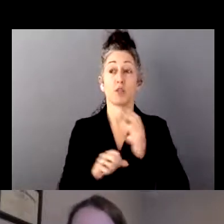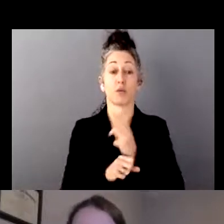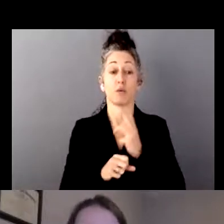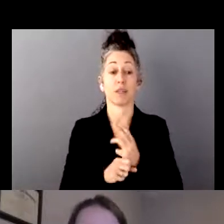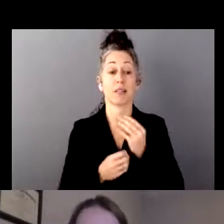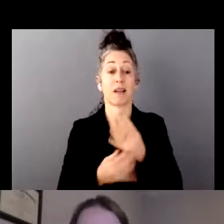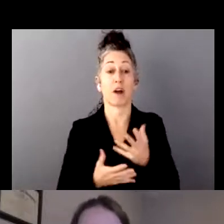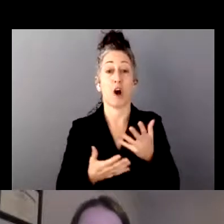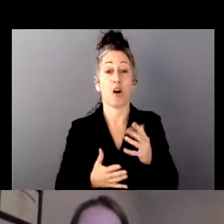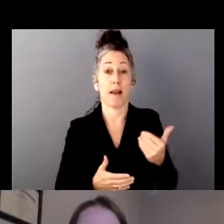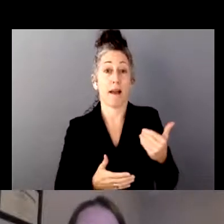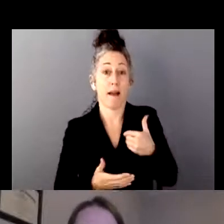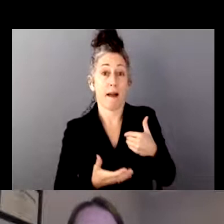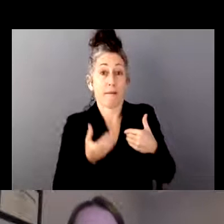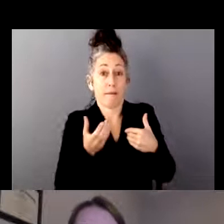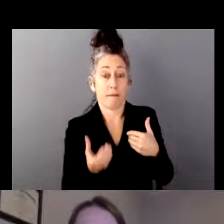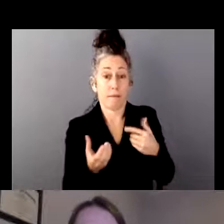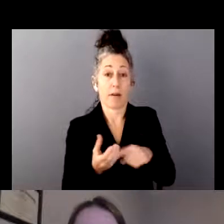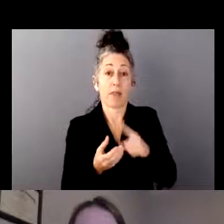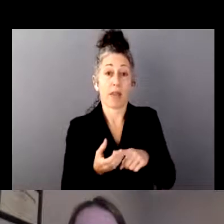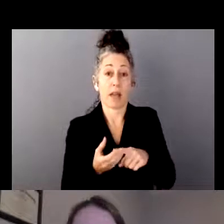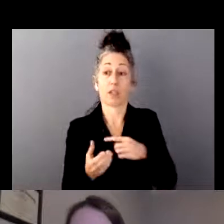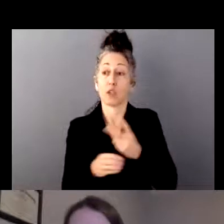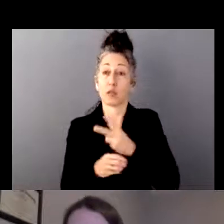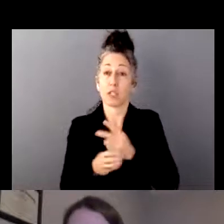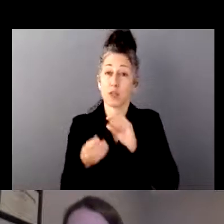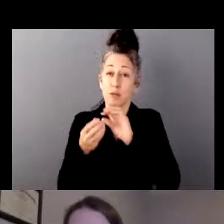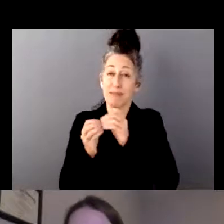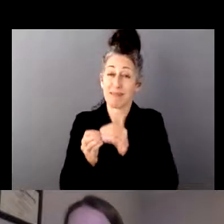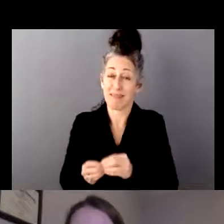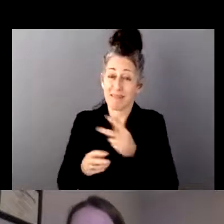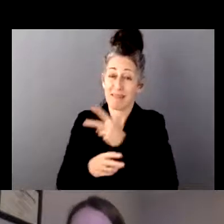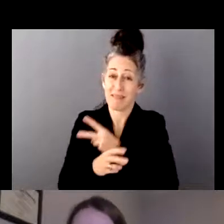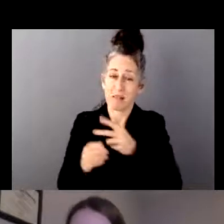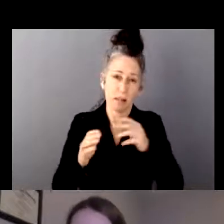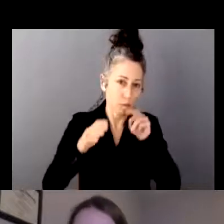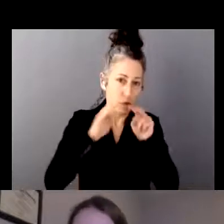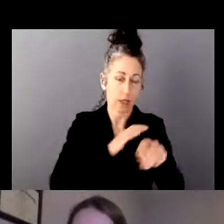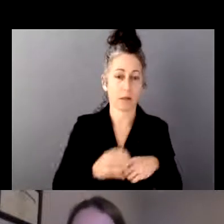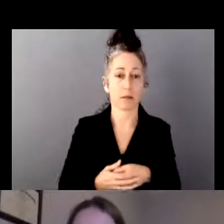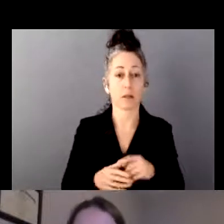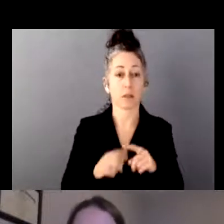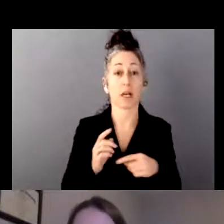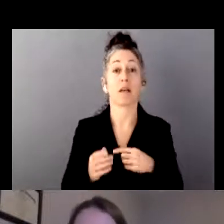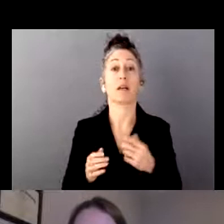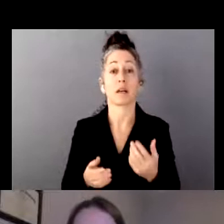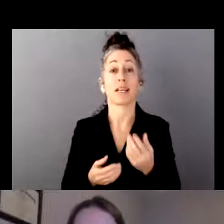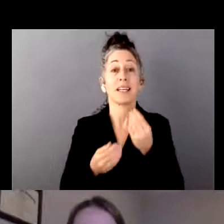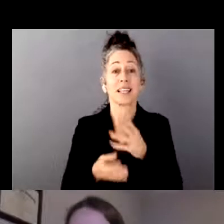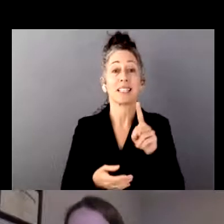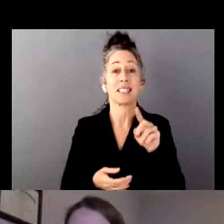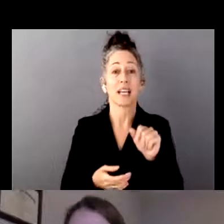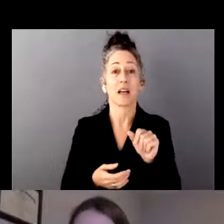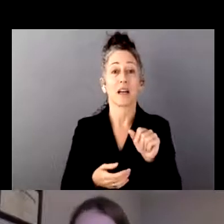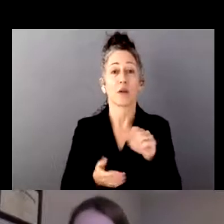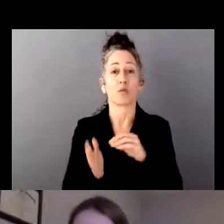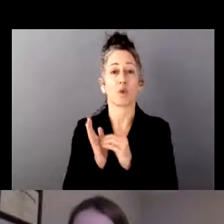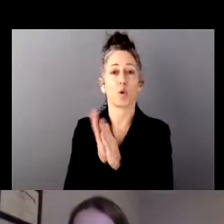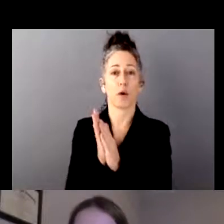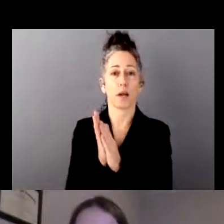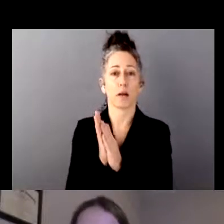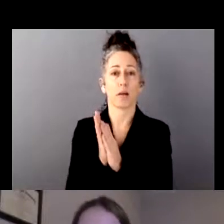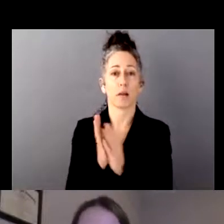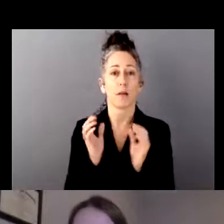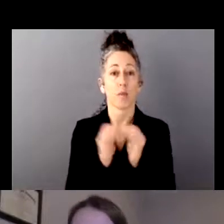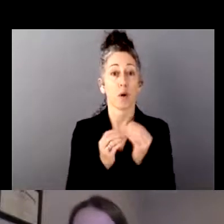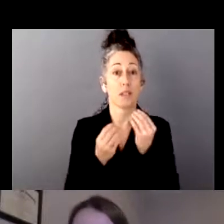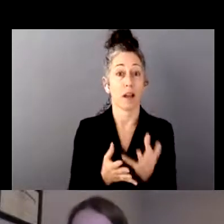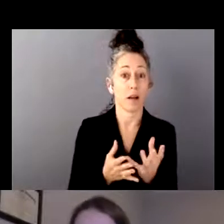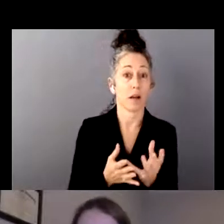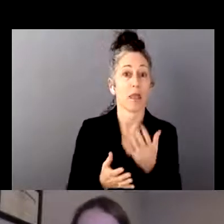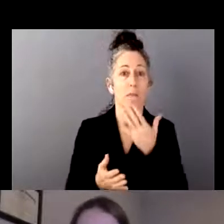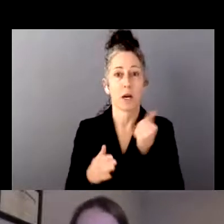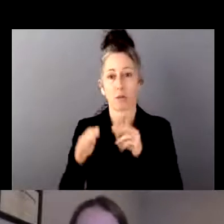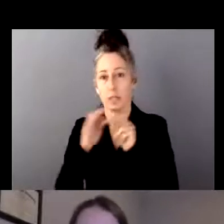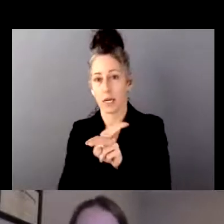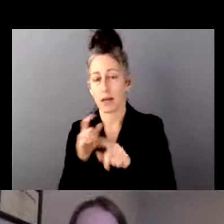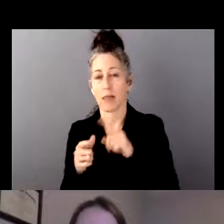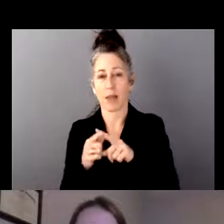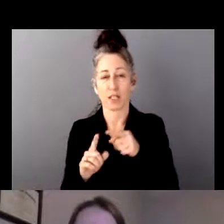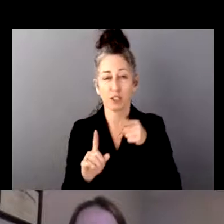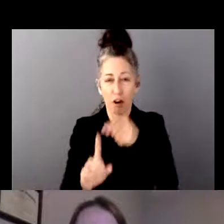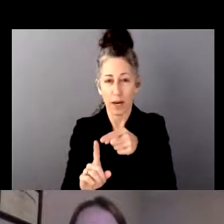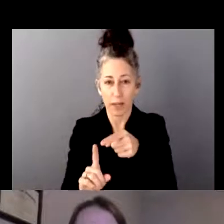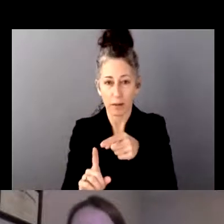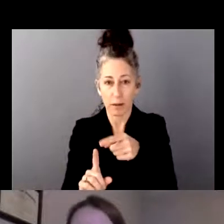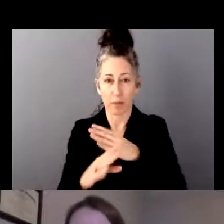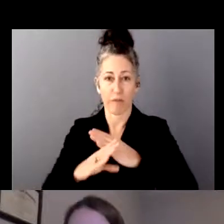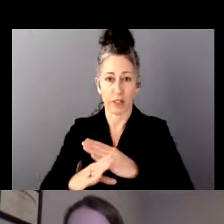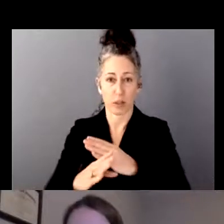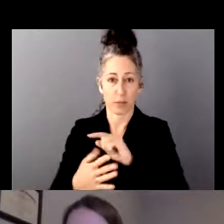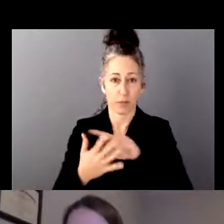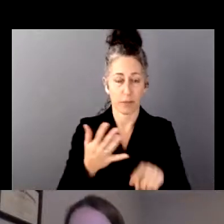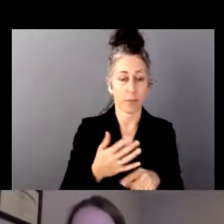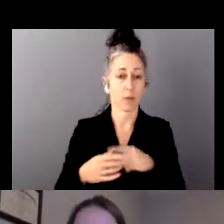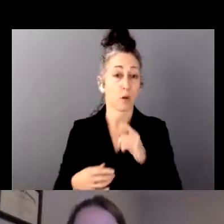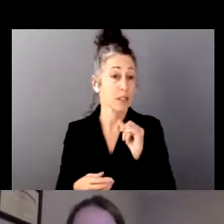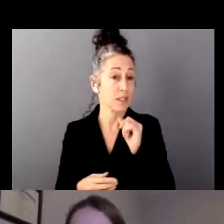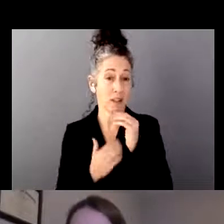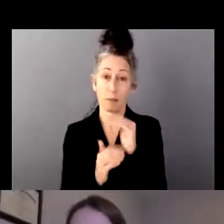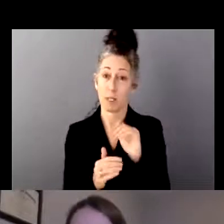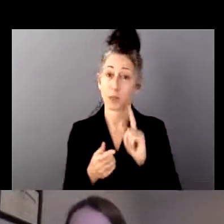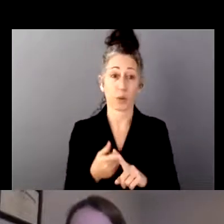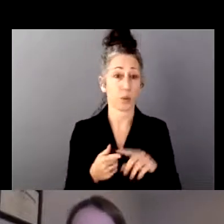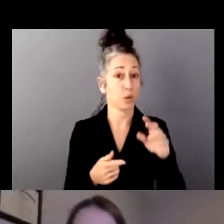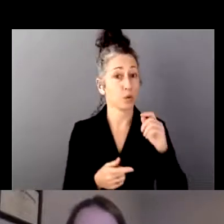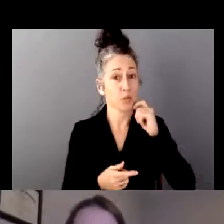Finally, improvements in data reporting is really going to be the key here. The more data we have, the better we can make these predictions, and the better we can target where interventions are needed. And so this is, you know, not limited just to racial and ethnic reporting,